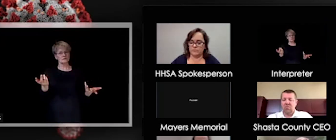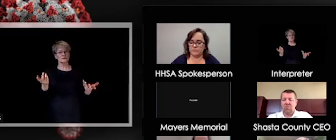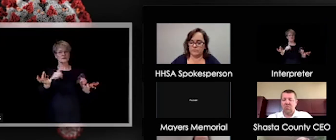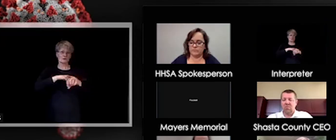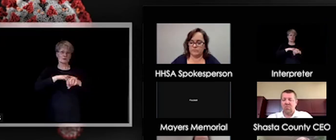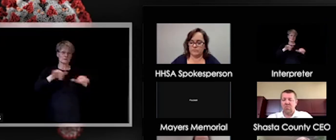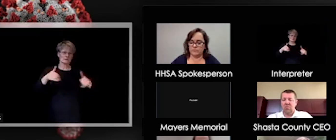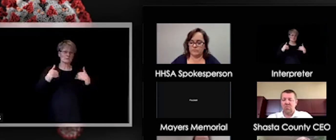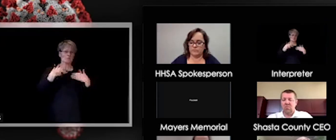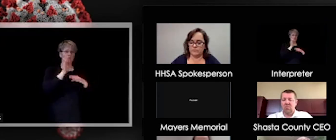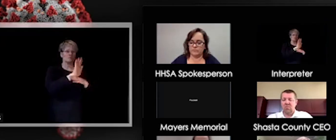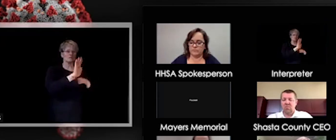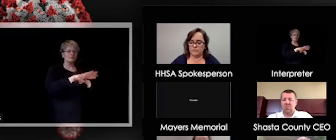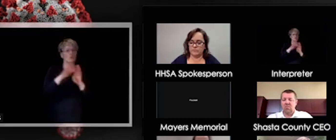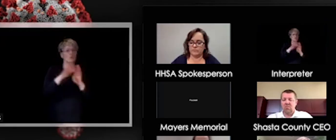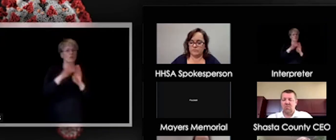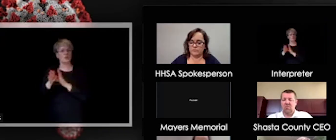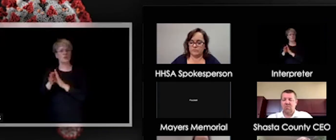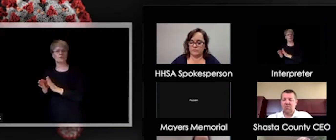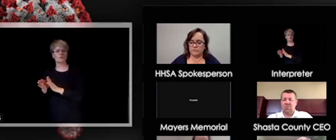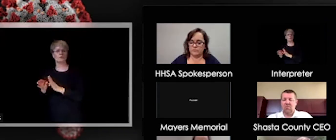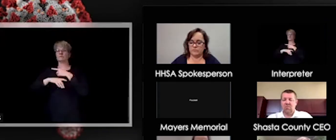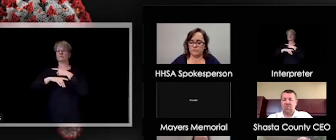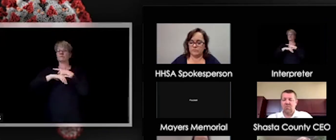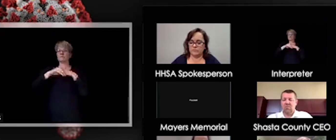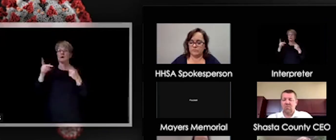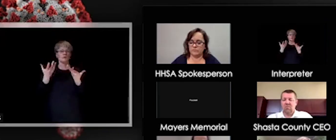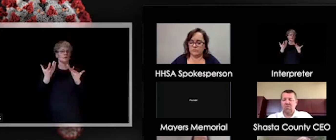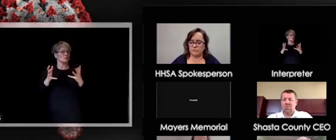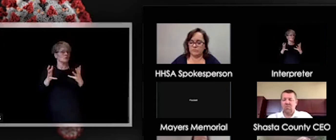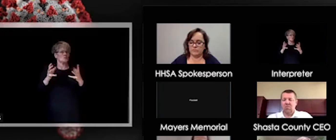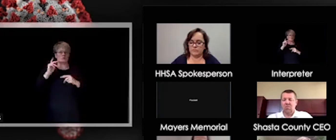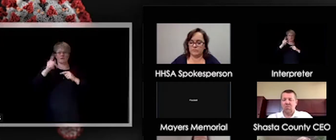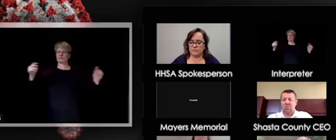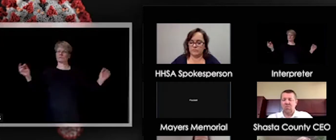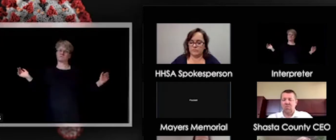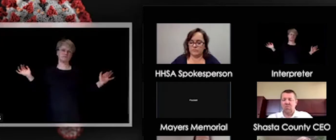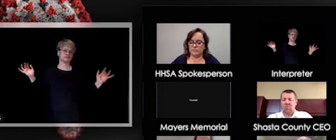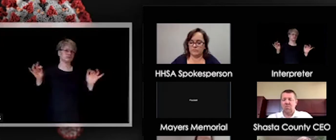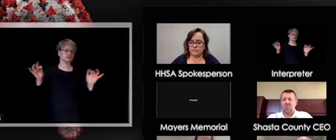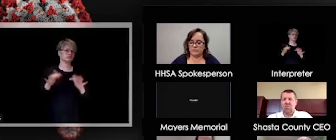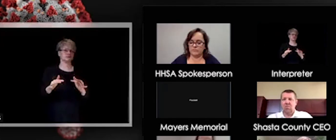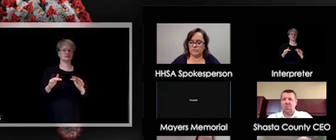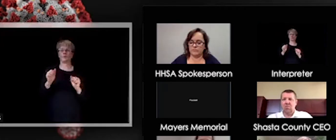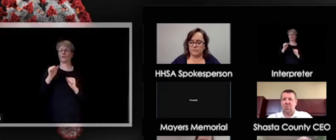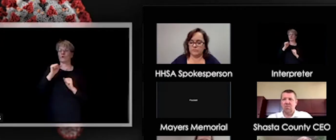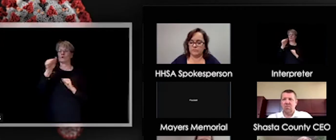gatherings, we don’t want unnecessary gatherings, and the more people adhere to those pieces